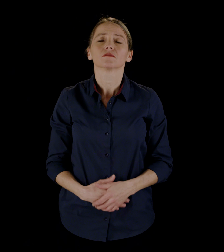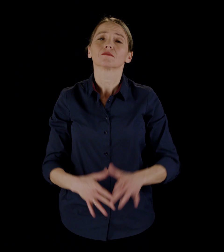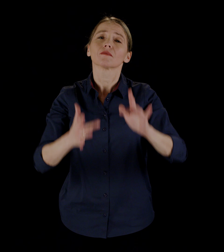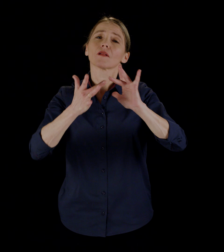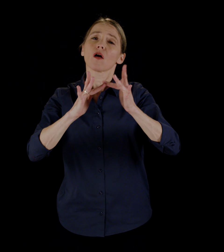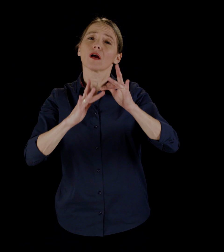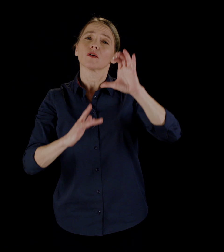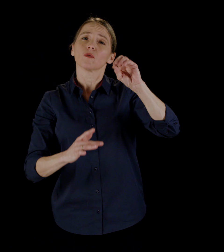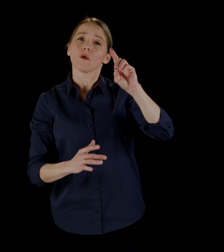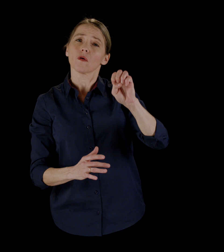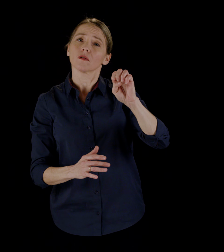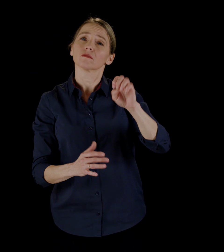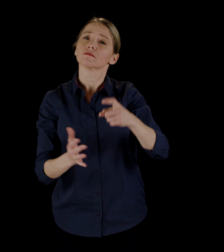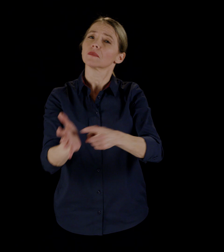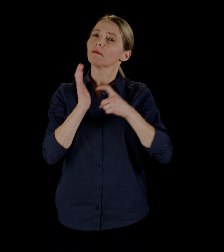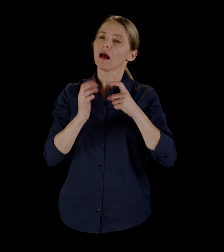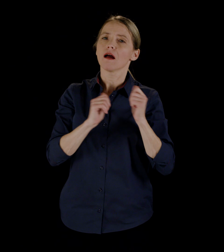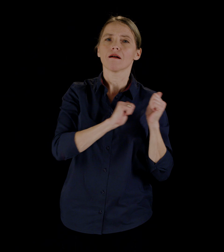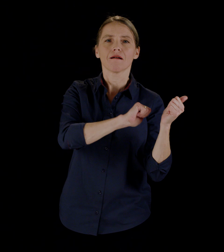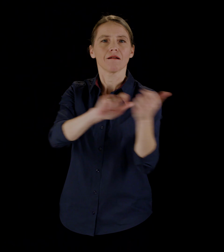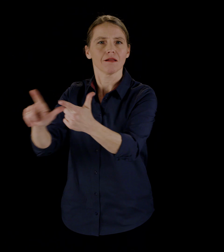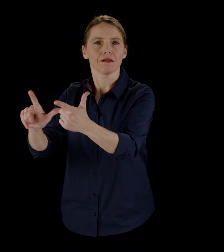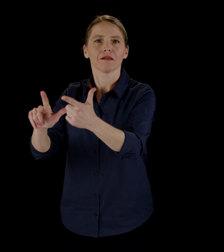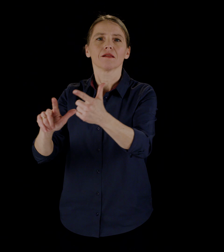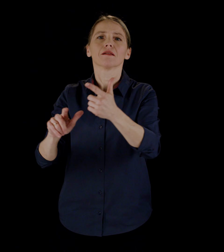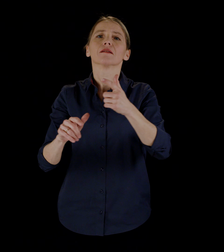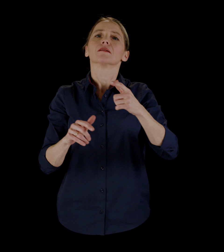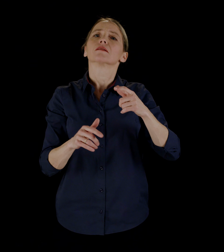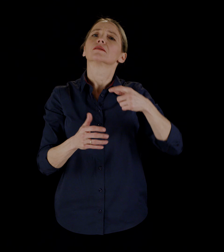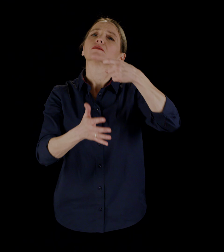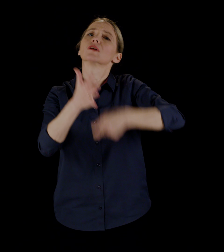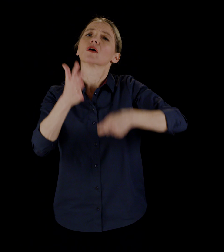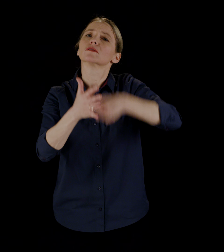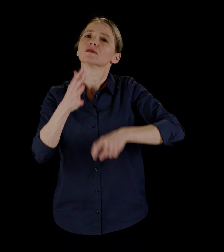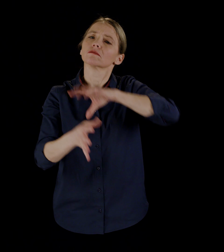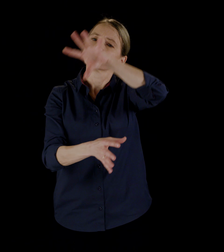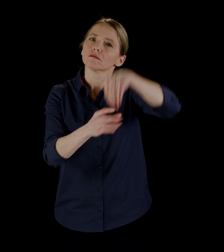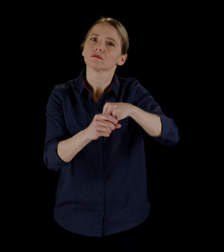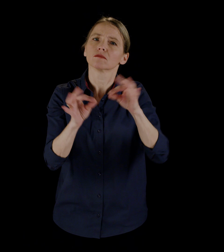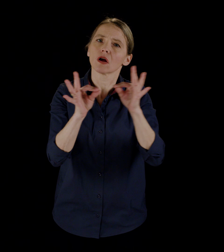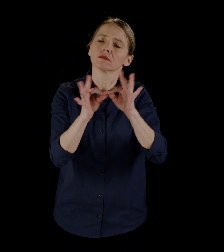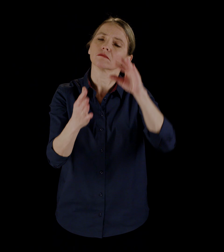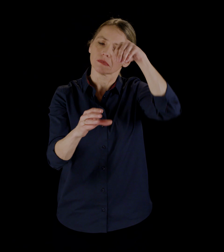The Internet Code requires that all prices set out in contracts and offers must be clear.